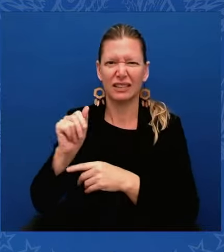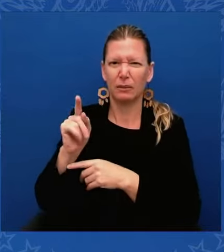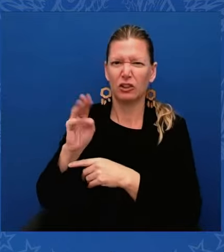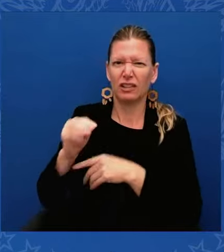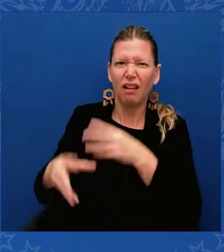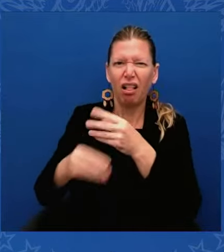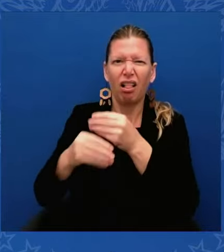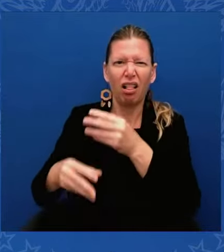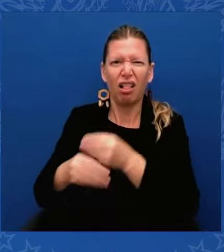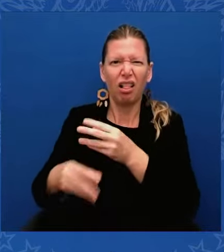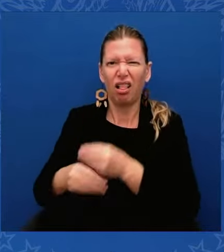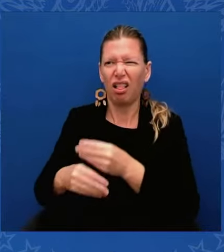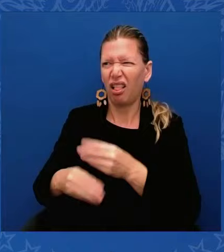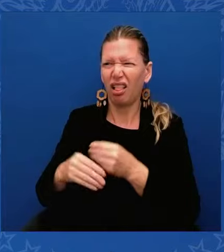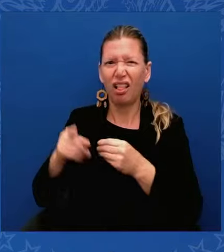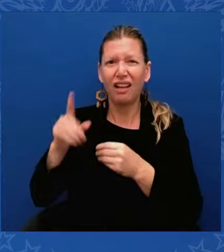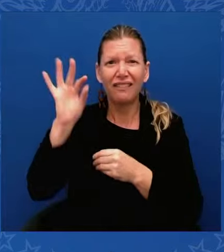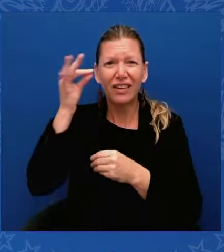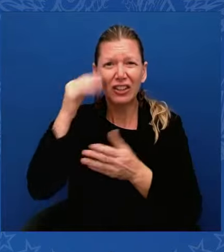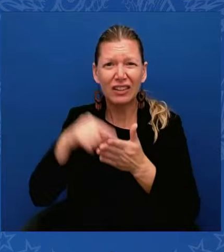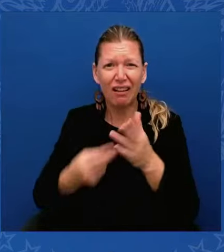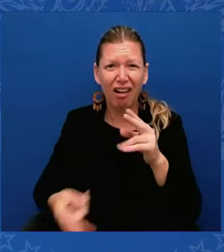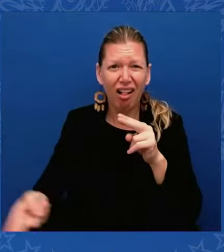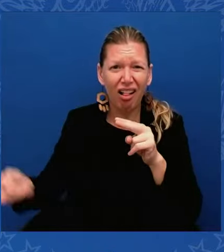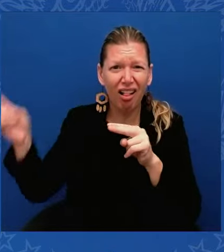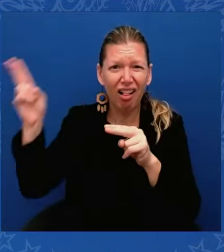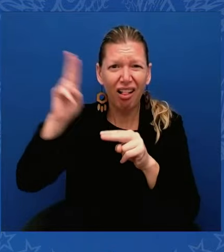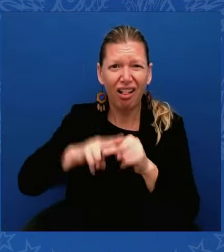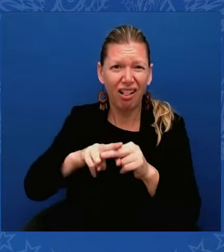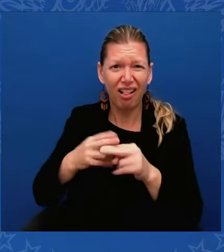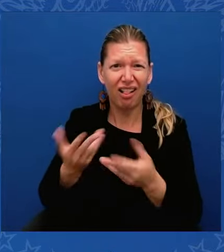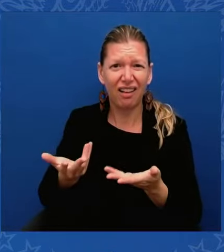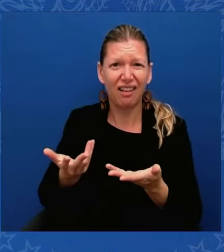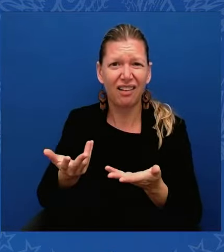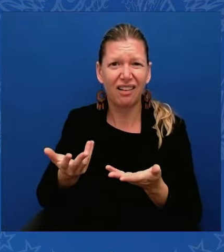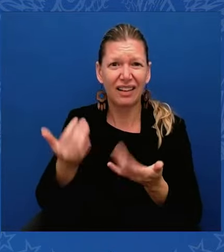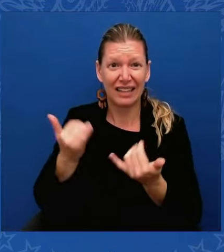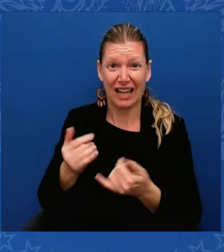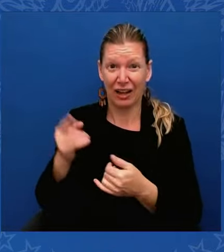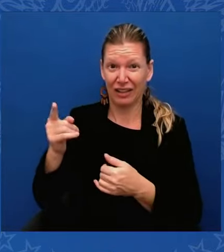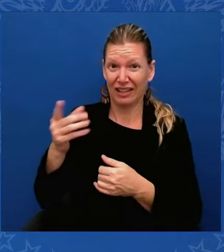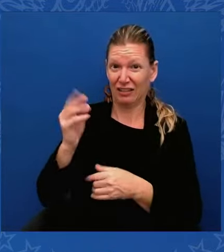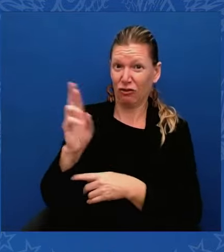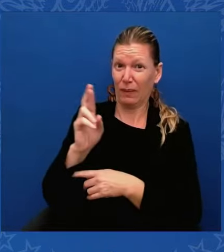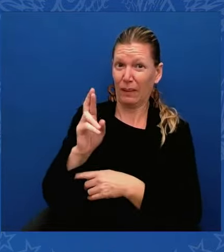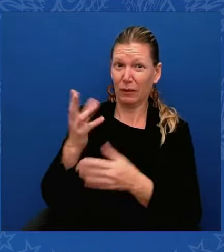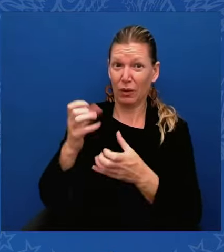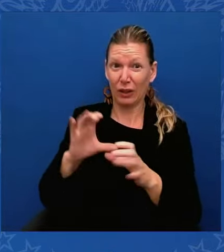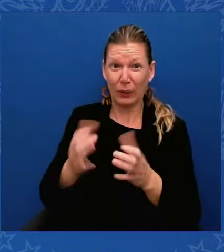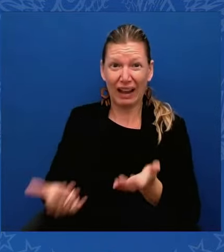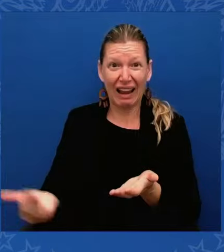The same time, they want to love this word terminate. I love the way these guys talk, terminate the Affordable Care Act,